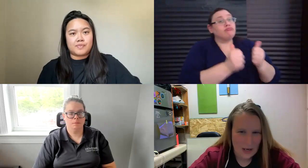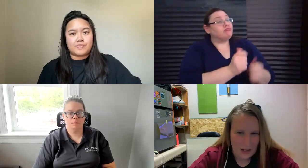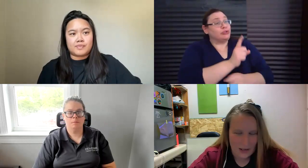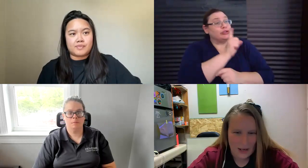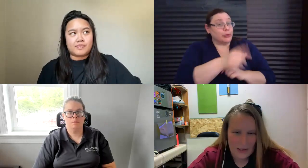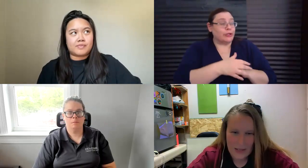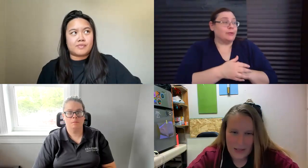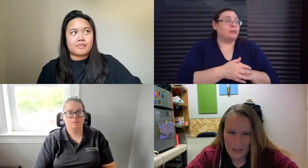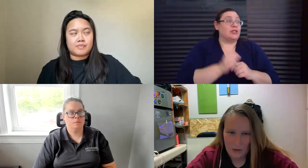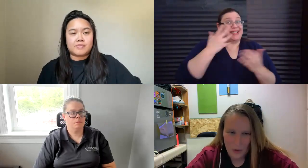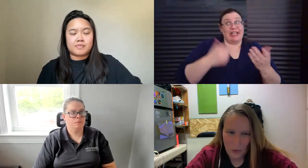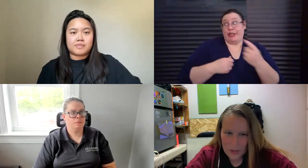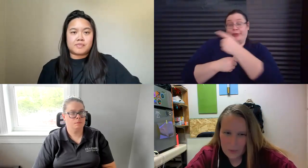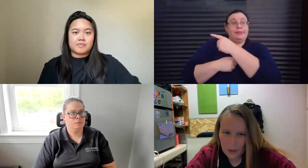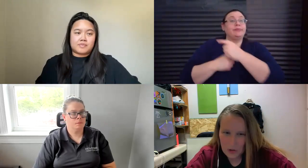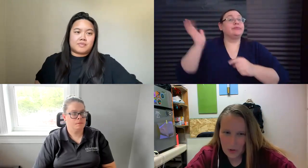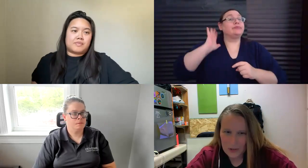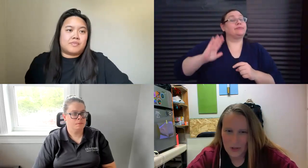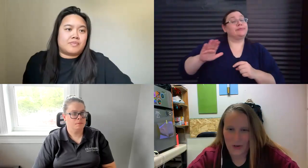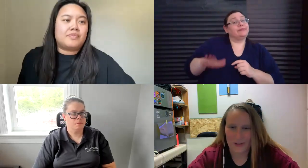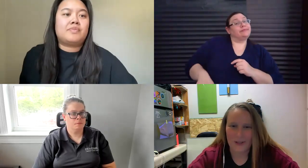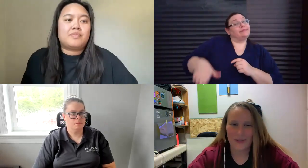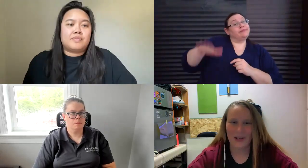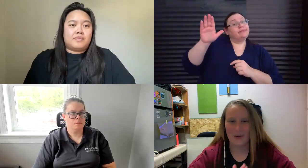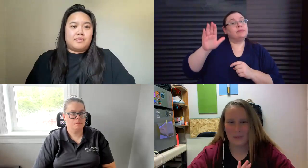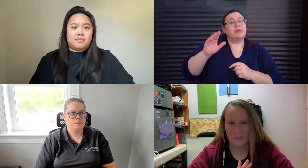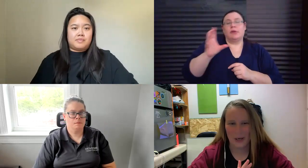As it says, as a kid I've always been drawn to color.